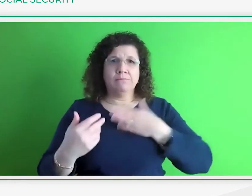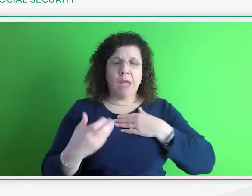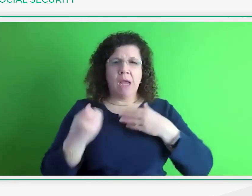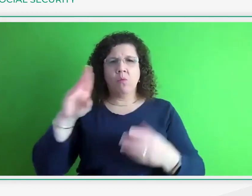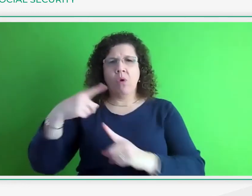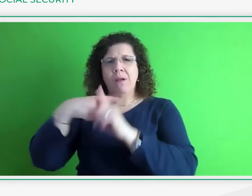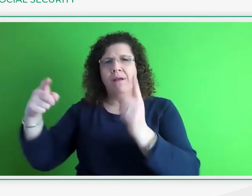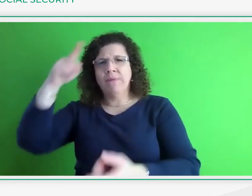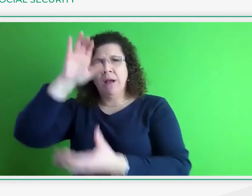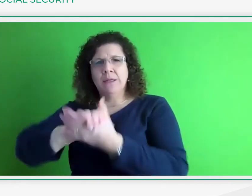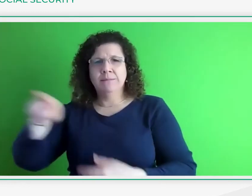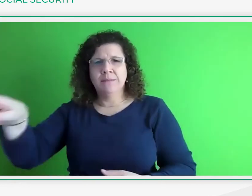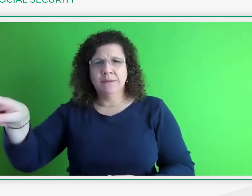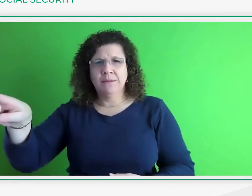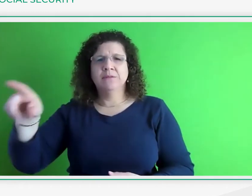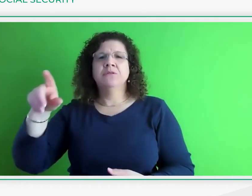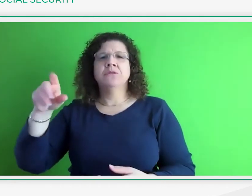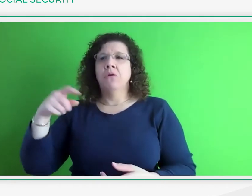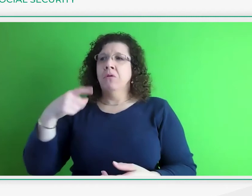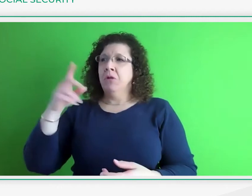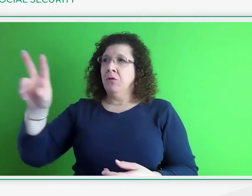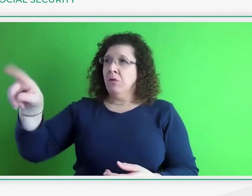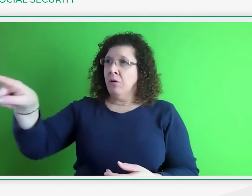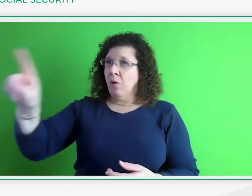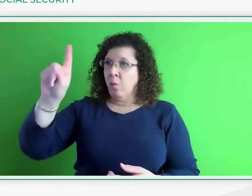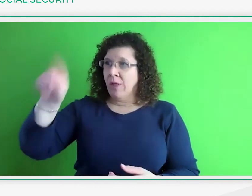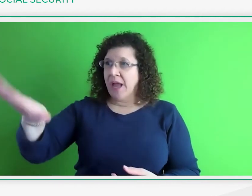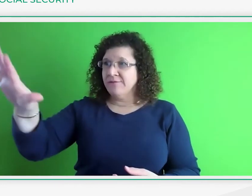But I need to decide if I'm going to use my own record or half of my husband's.